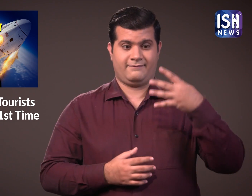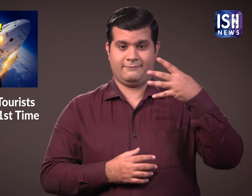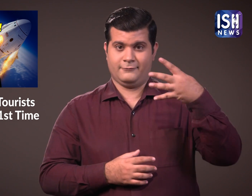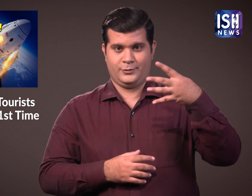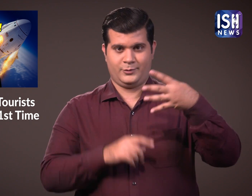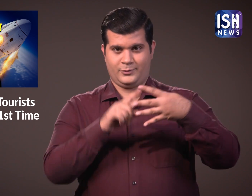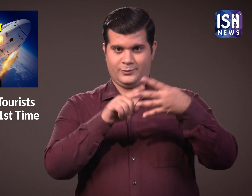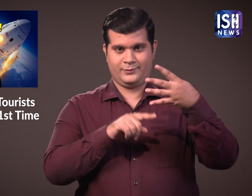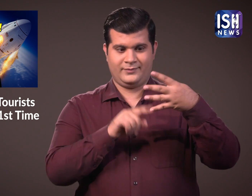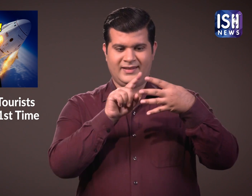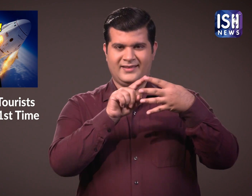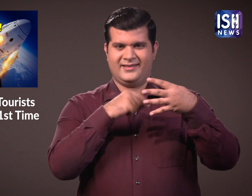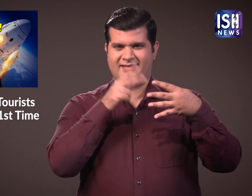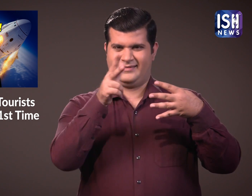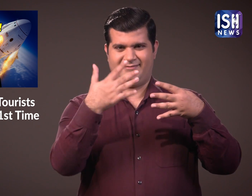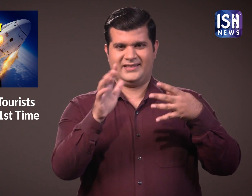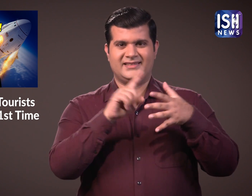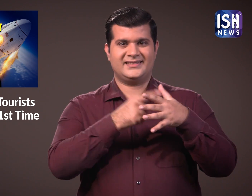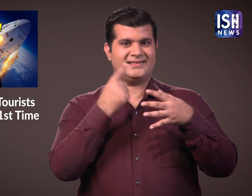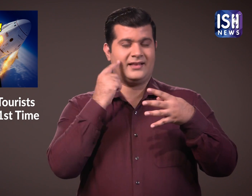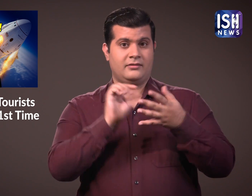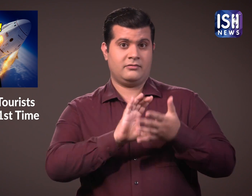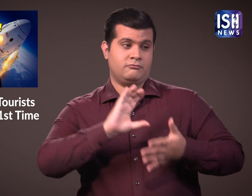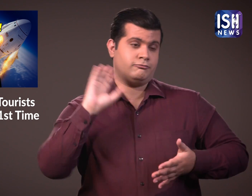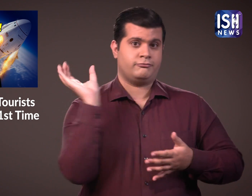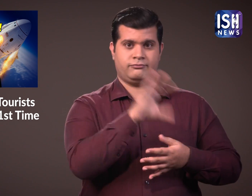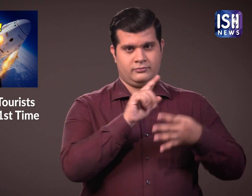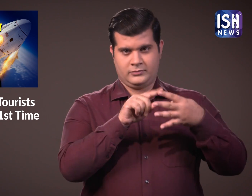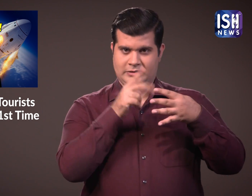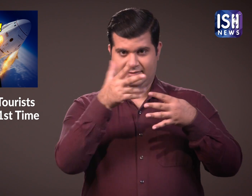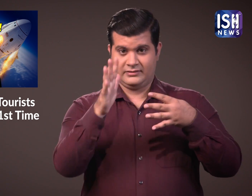The first person as I said earlier is Jared Isaacman who sponsored the mission.